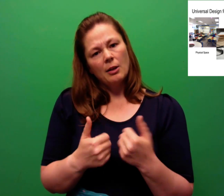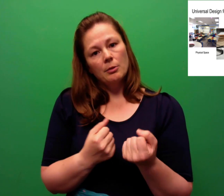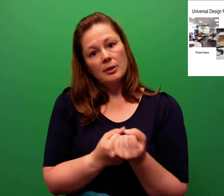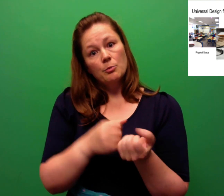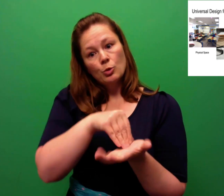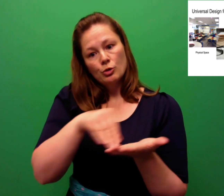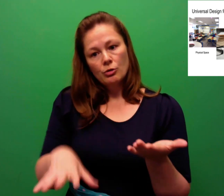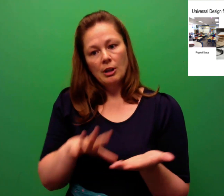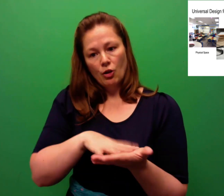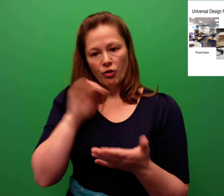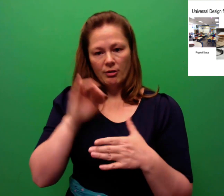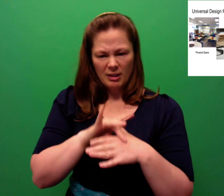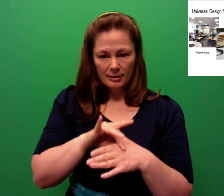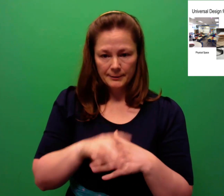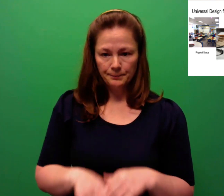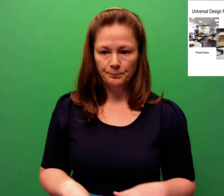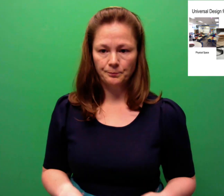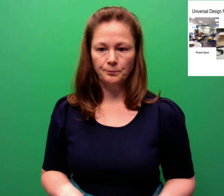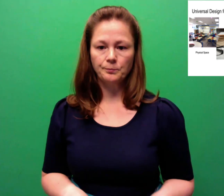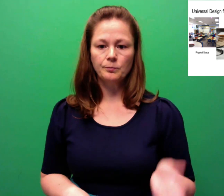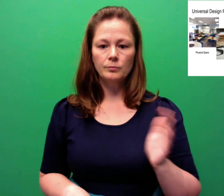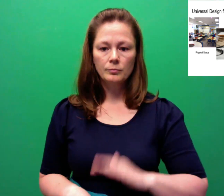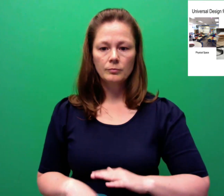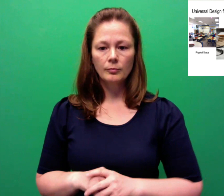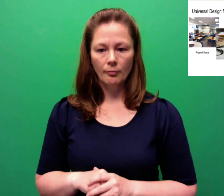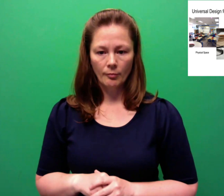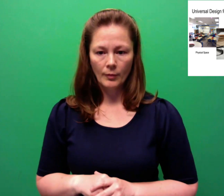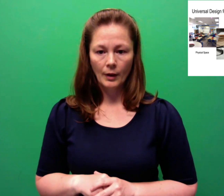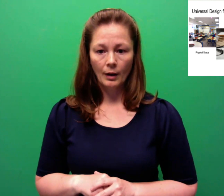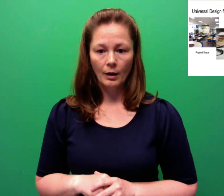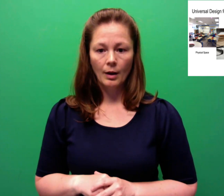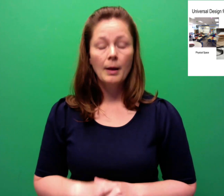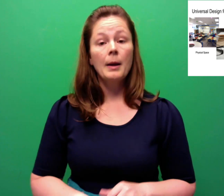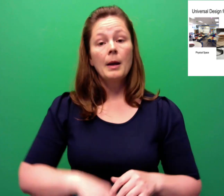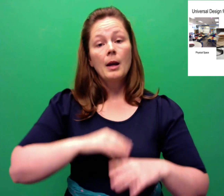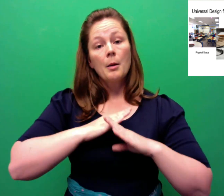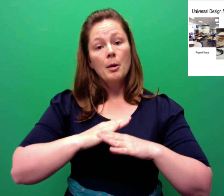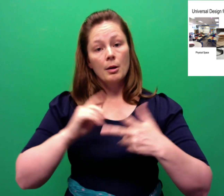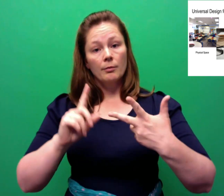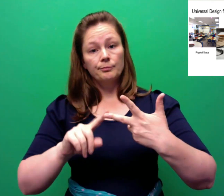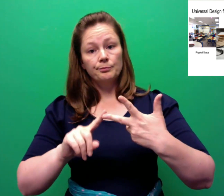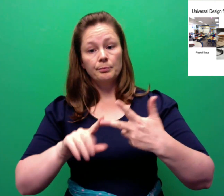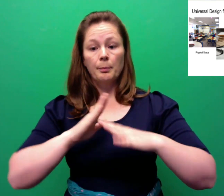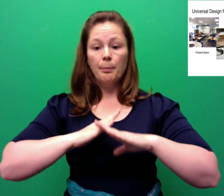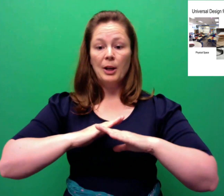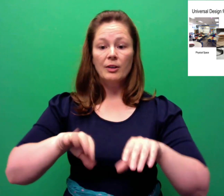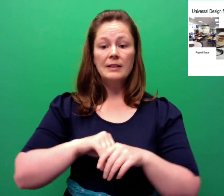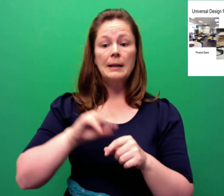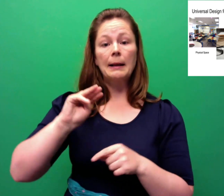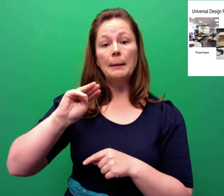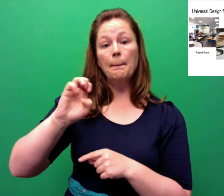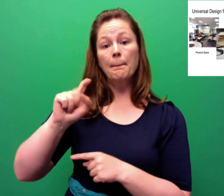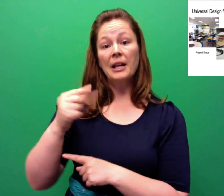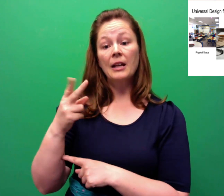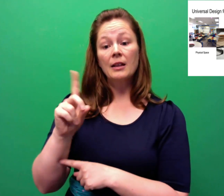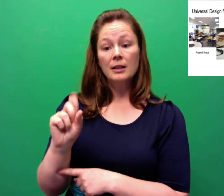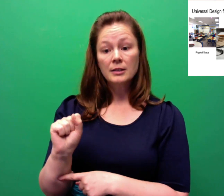Basically how students are supported in learning the content. Barriers and the